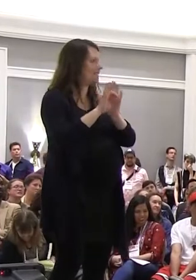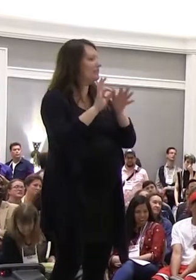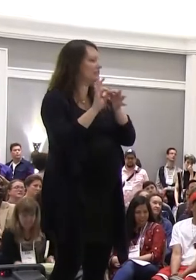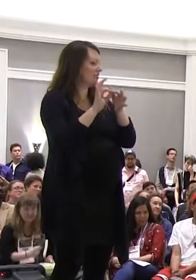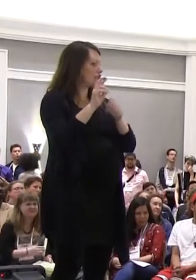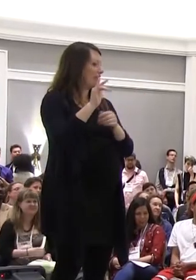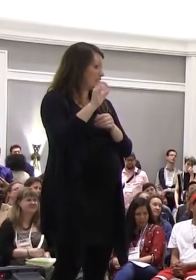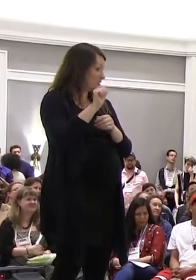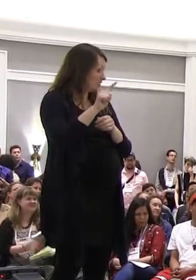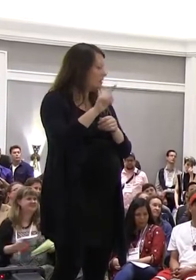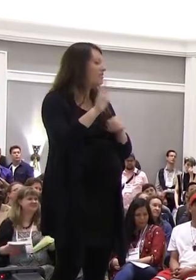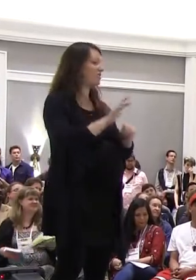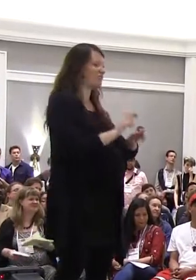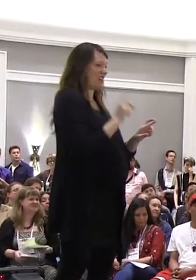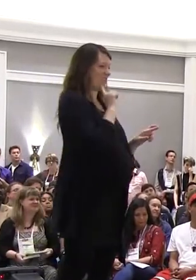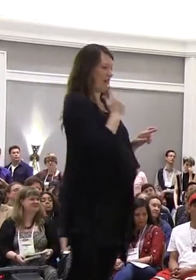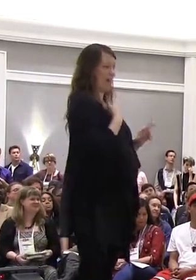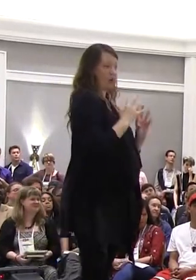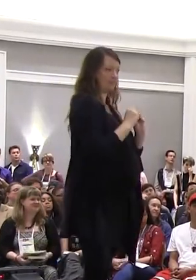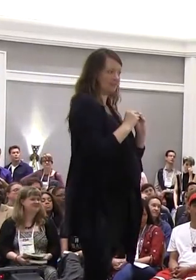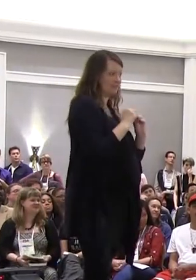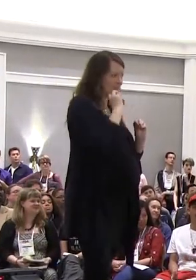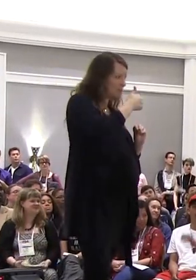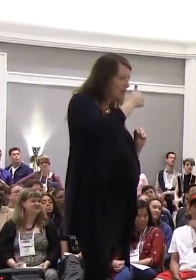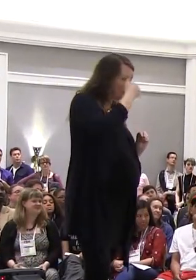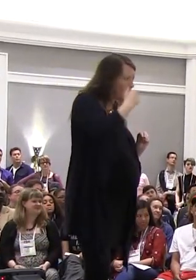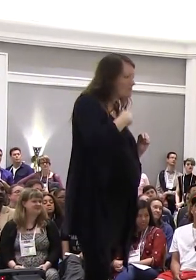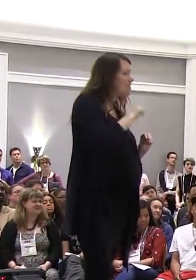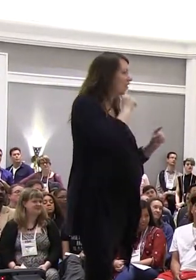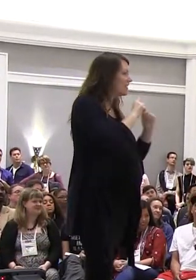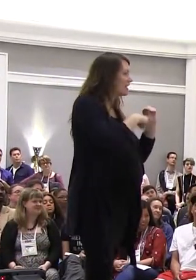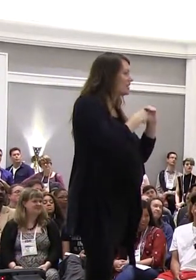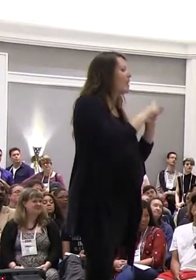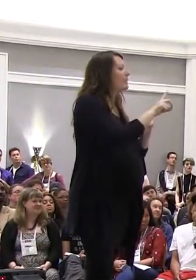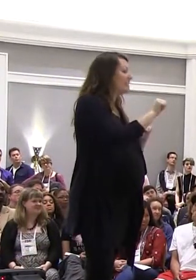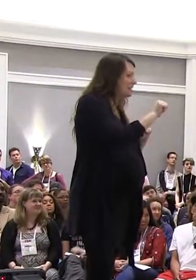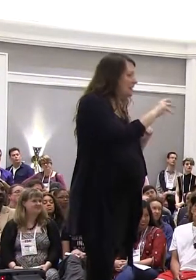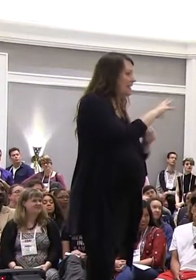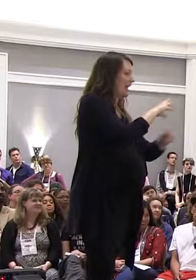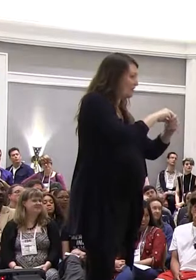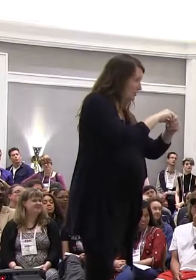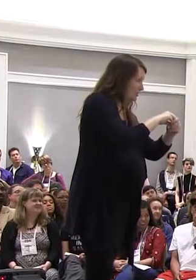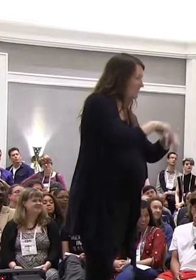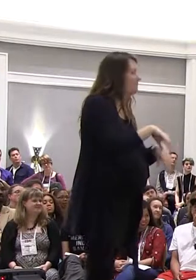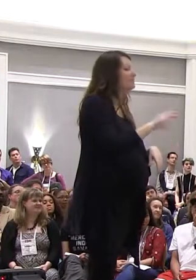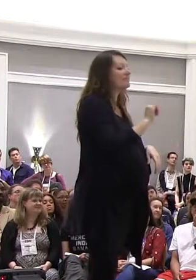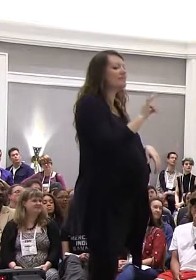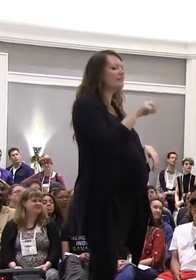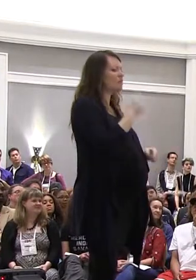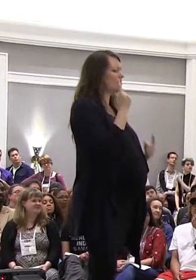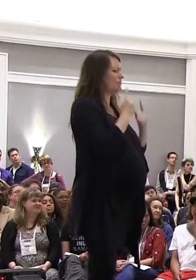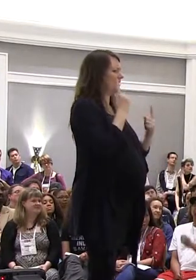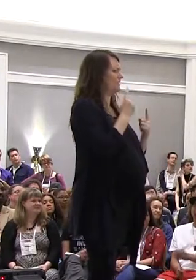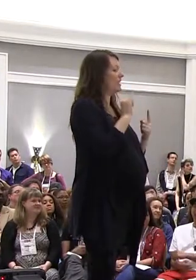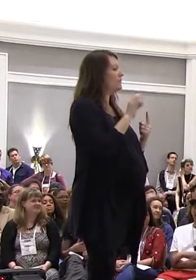get ready for our session tomorrow, because we are talking about disability and inclusion. If you are wondering, and if you have always been wondering